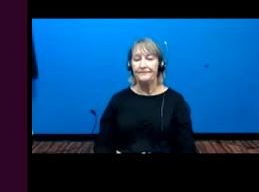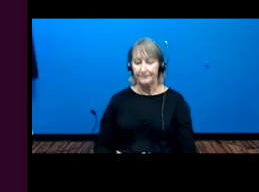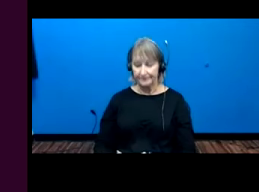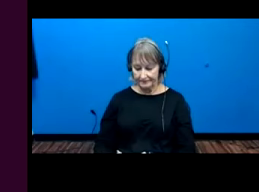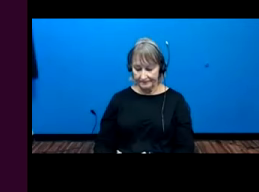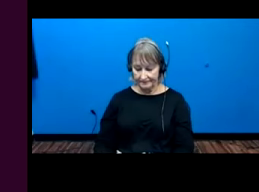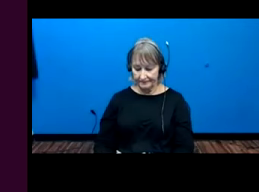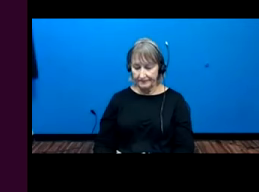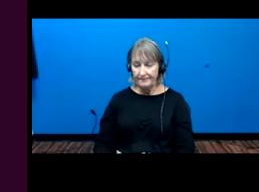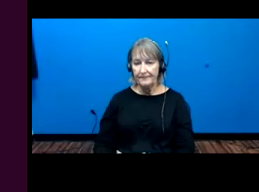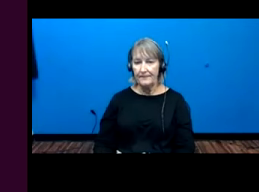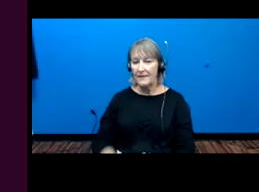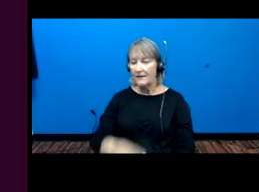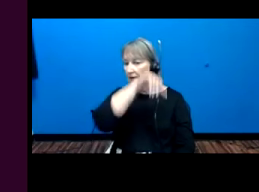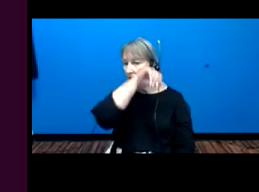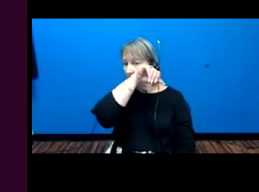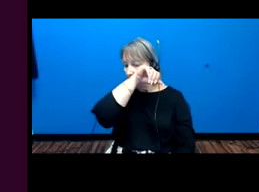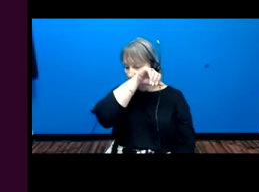that's going to be made available to folks.